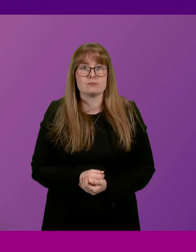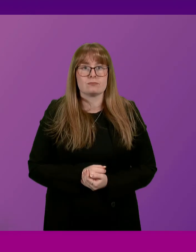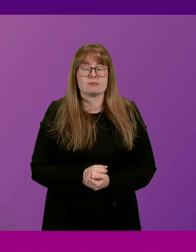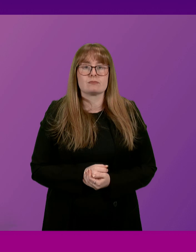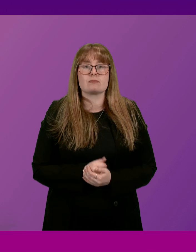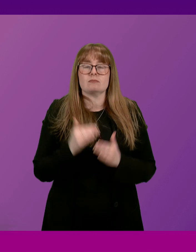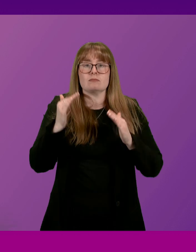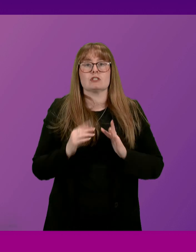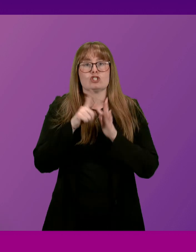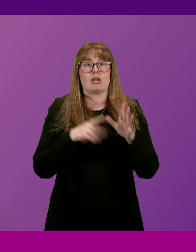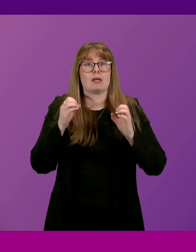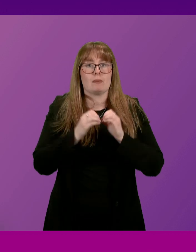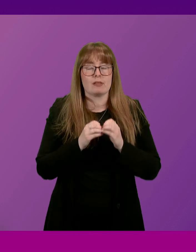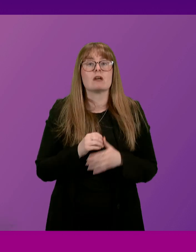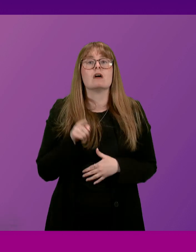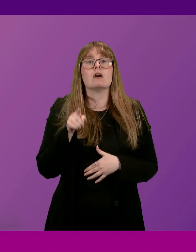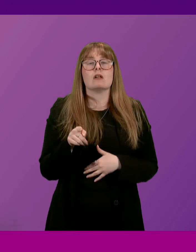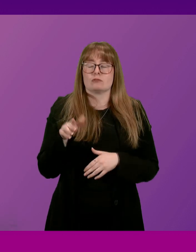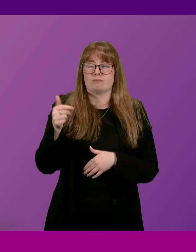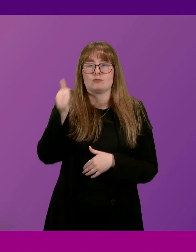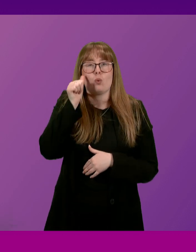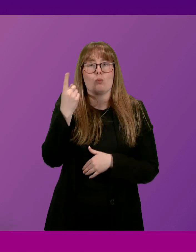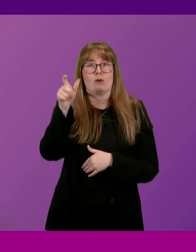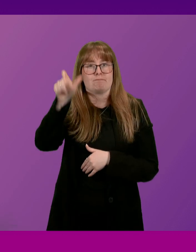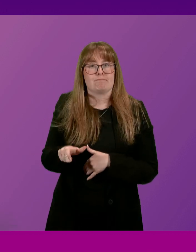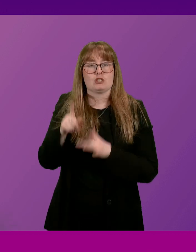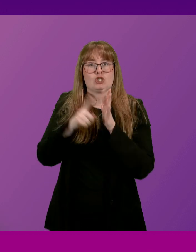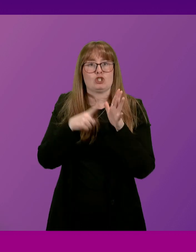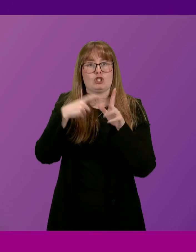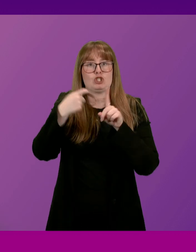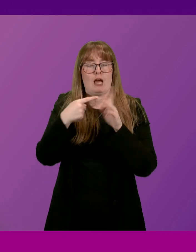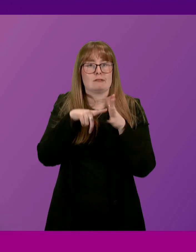The First Minister will be aware of the case of my constituent Jagtar Singh Johal, who